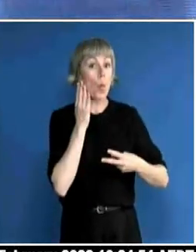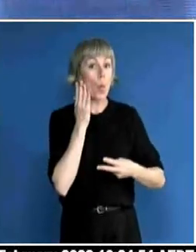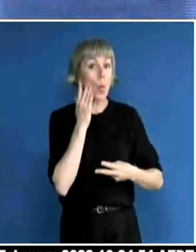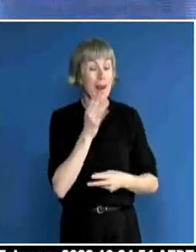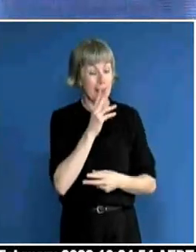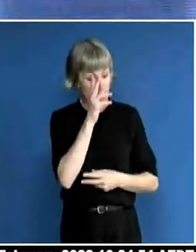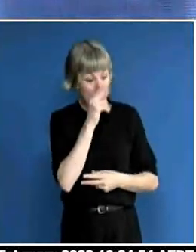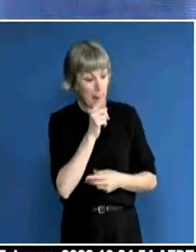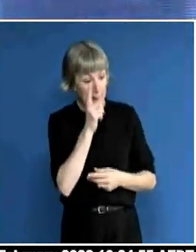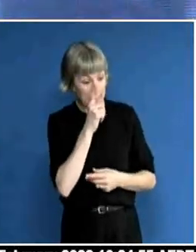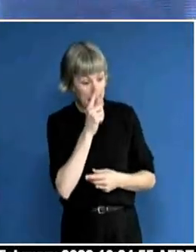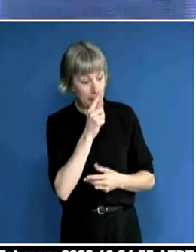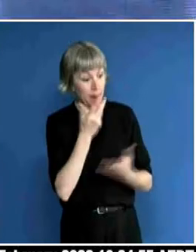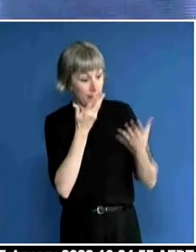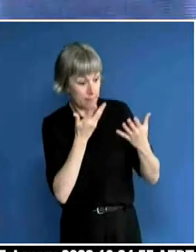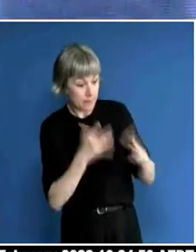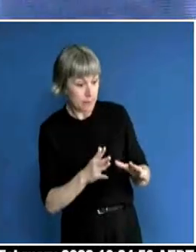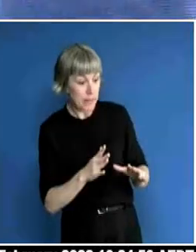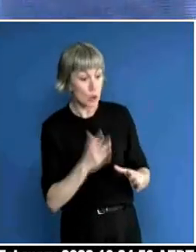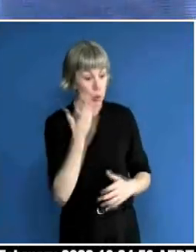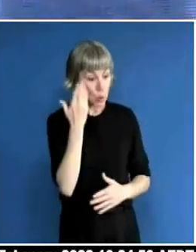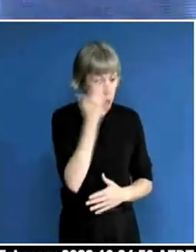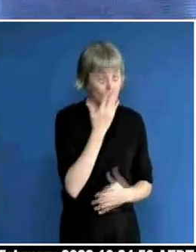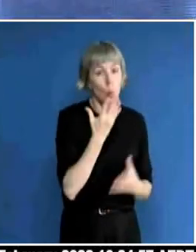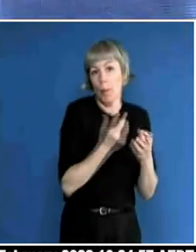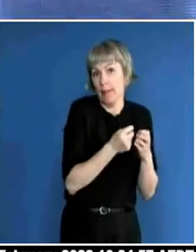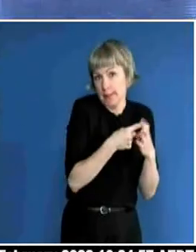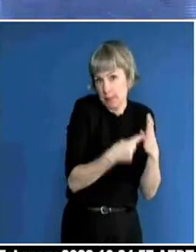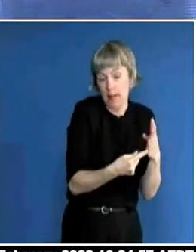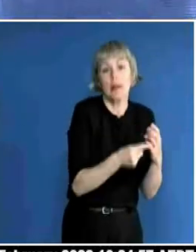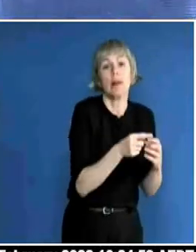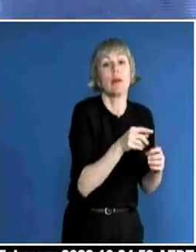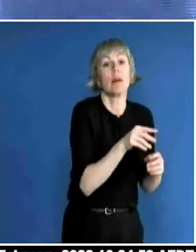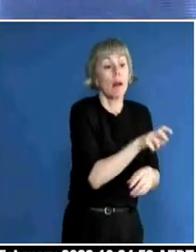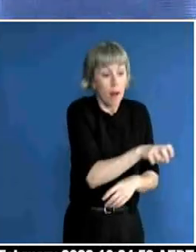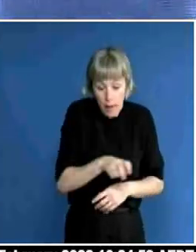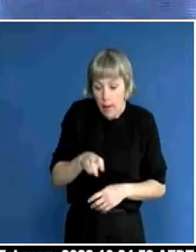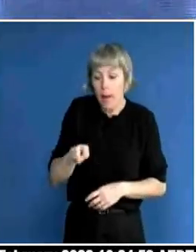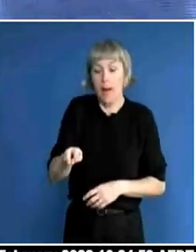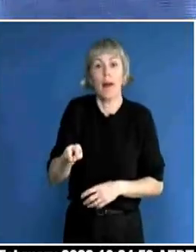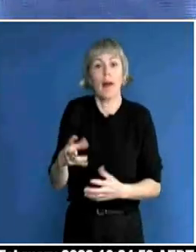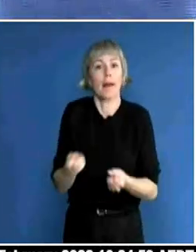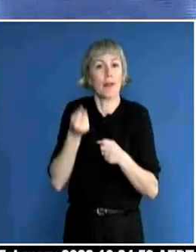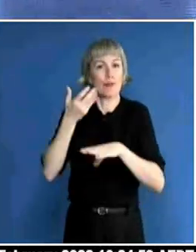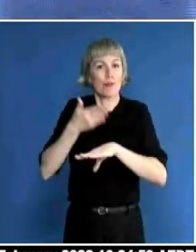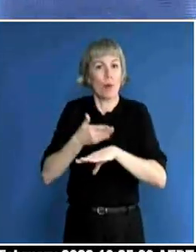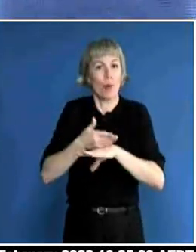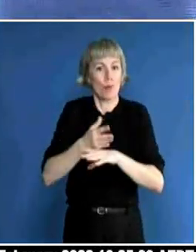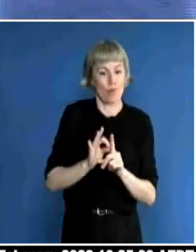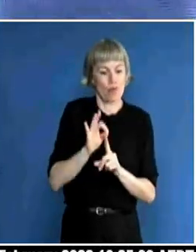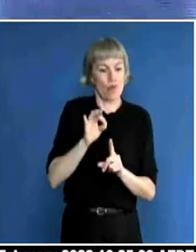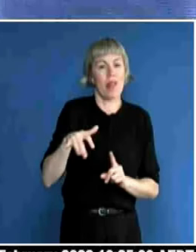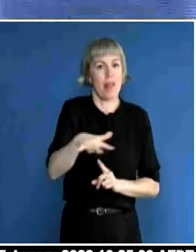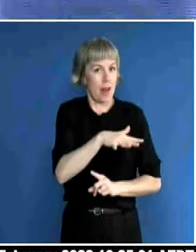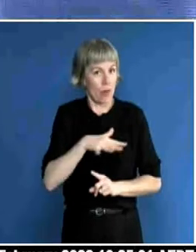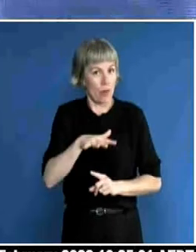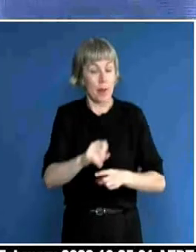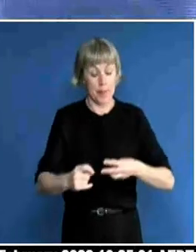to employment. And Priority 3, to strengthen financial independence for people with